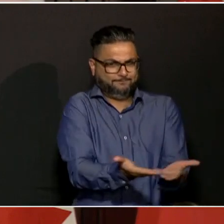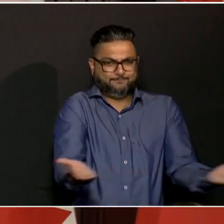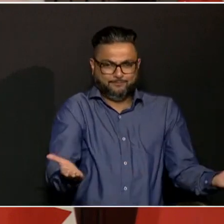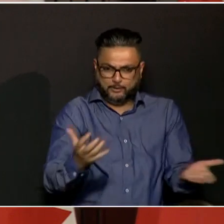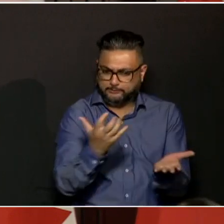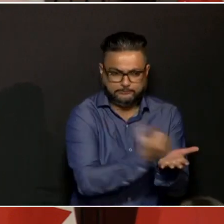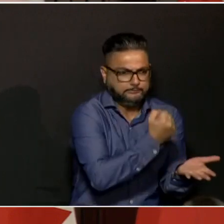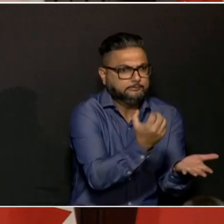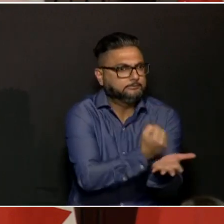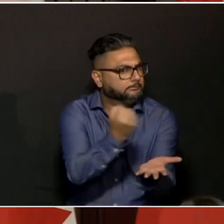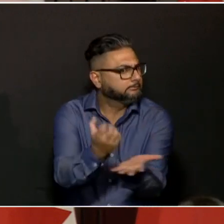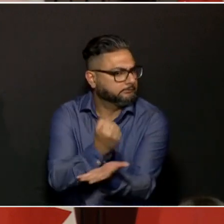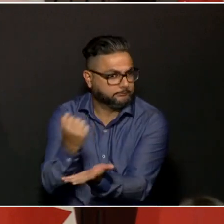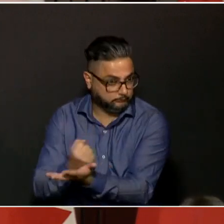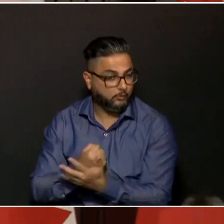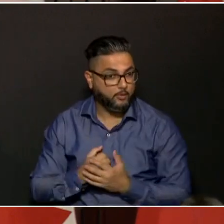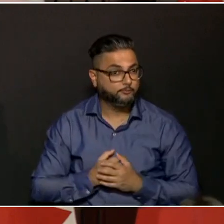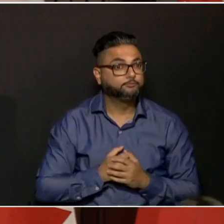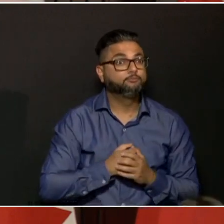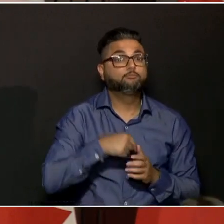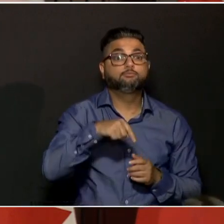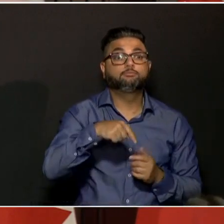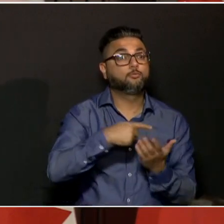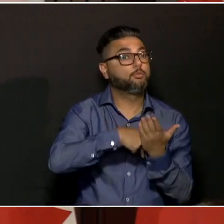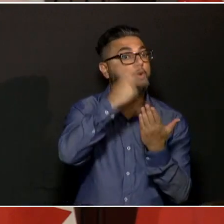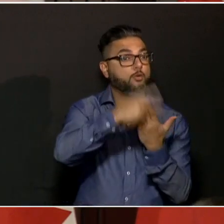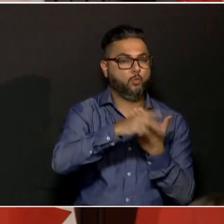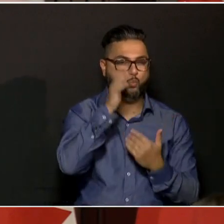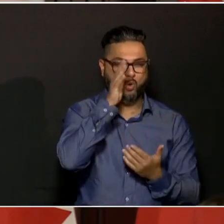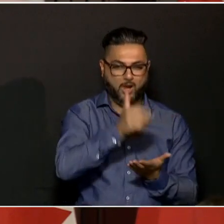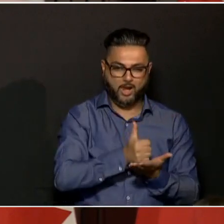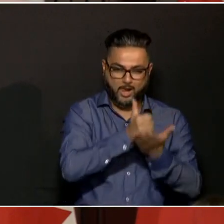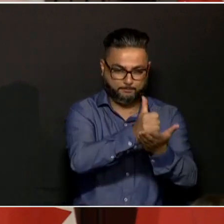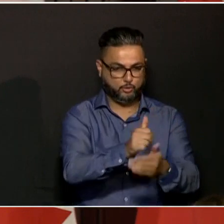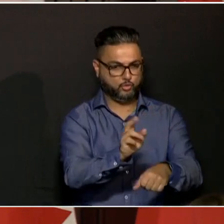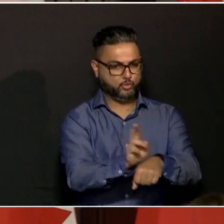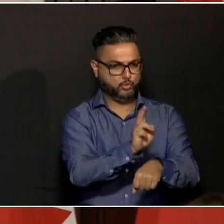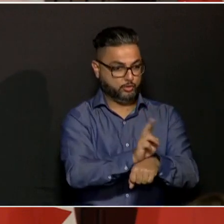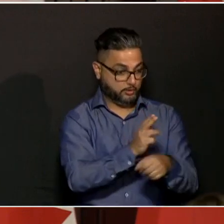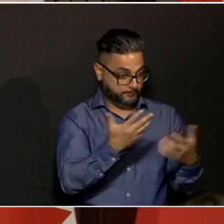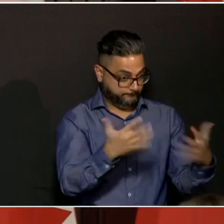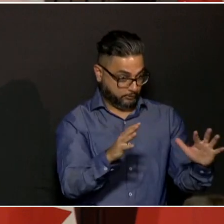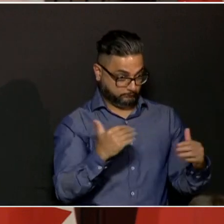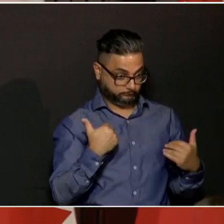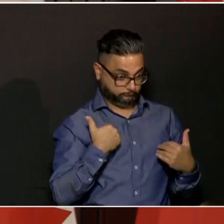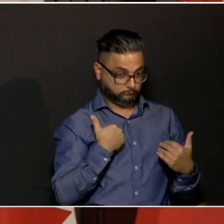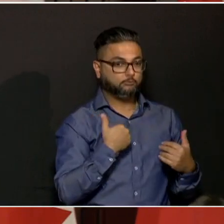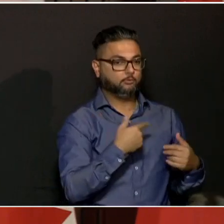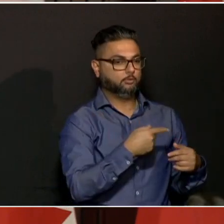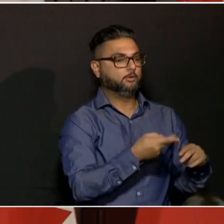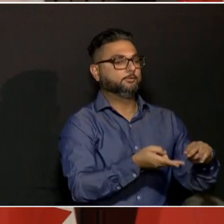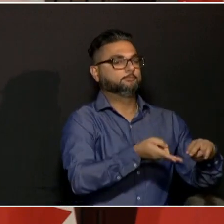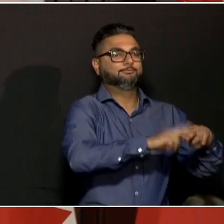This programme will help improve the efficiency of our existing resources and increase the number of surgical procedures